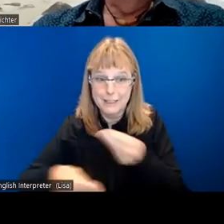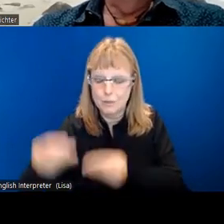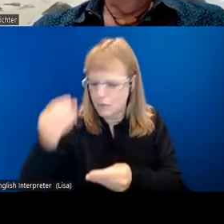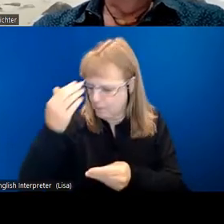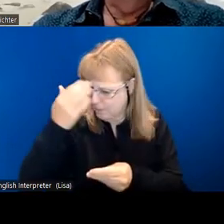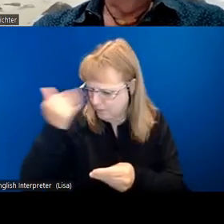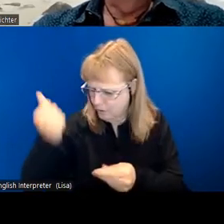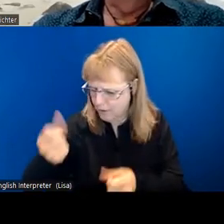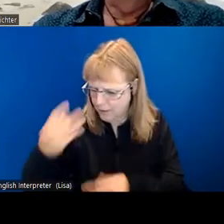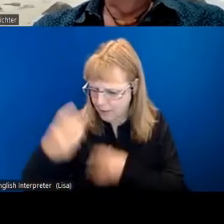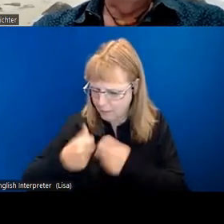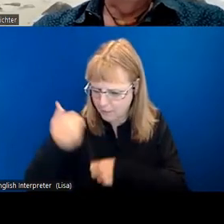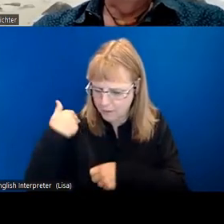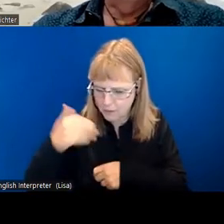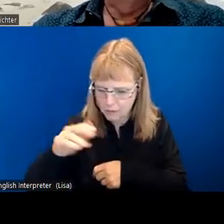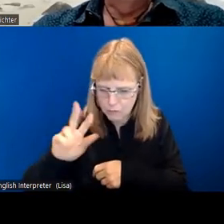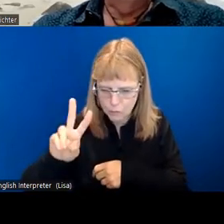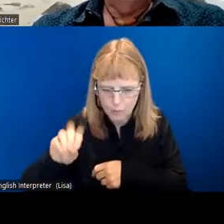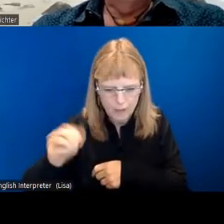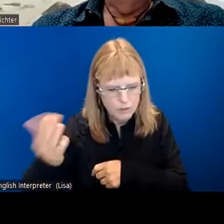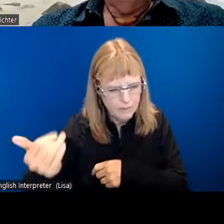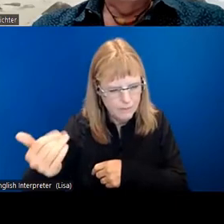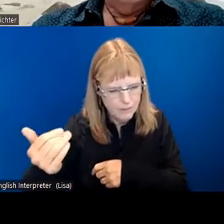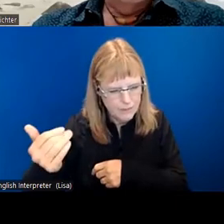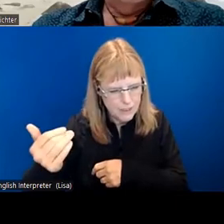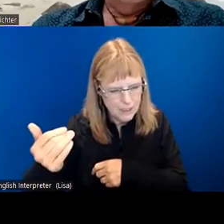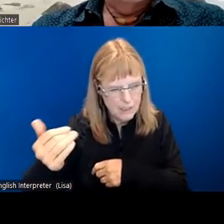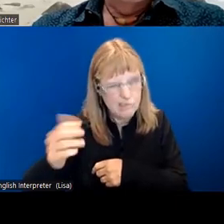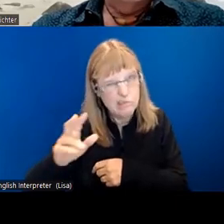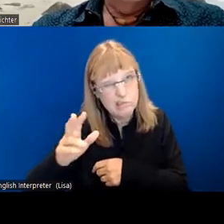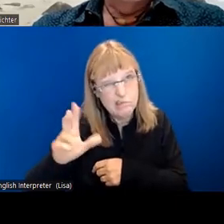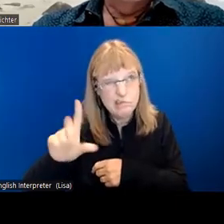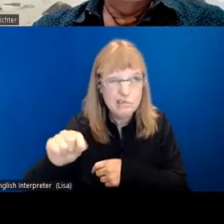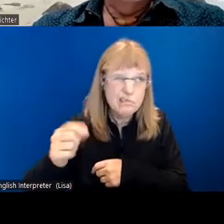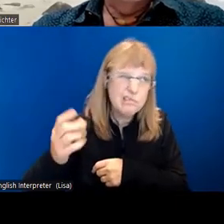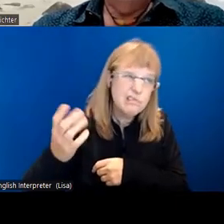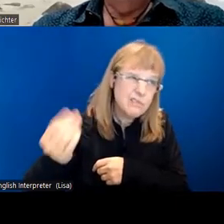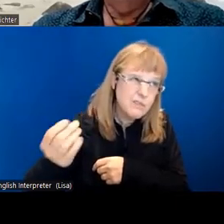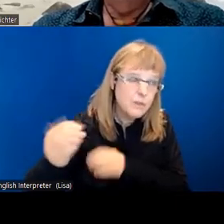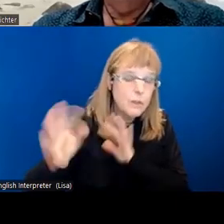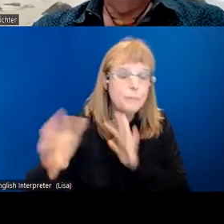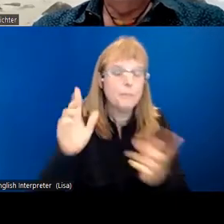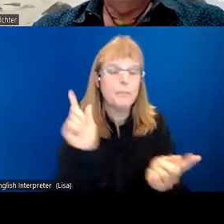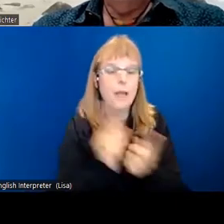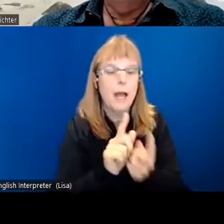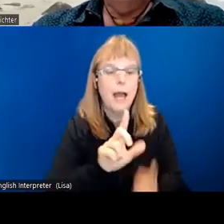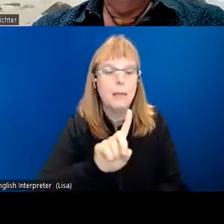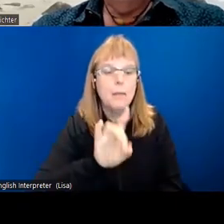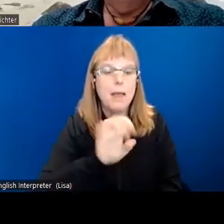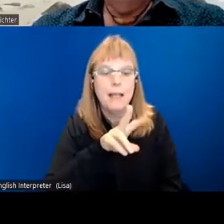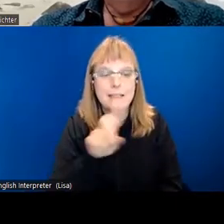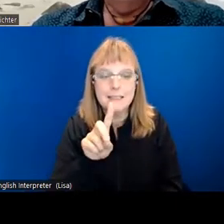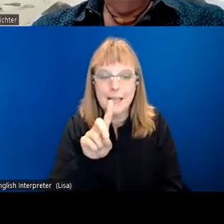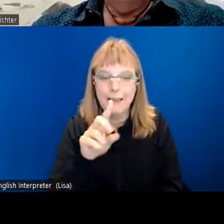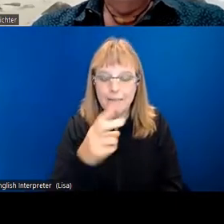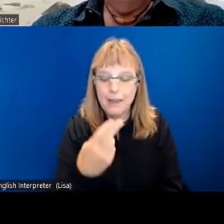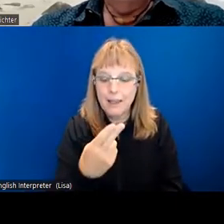Maybe 2015 or 14 I met David Henry, who at the time was at the Institute